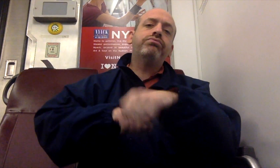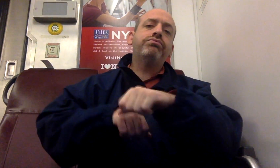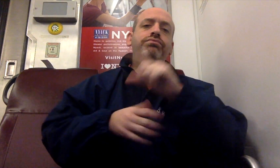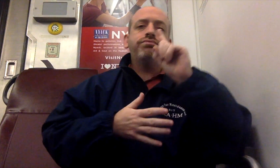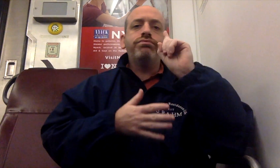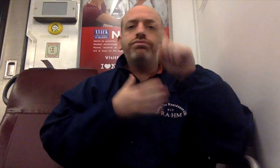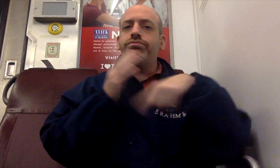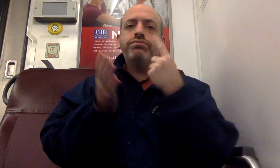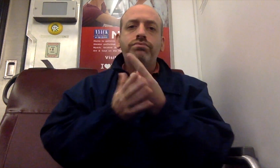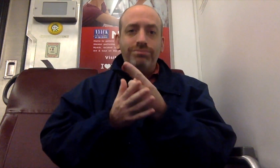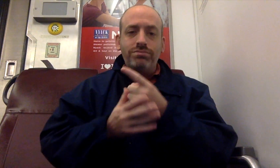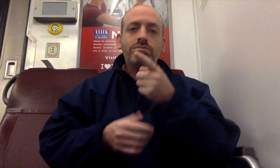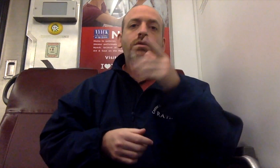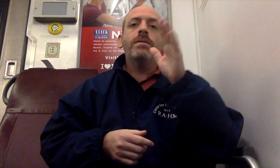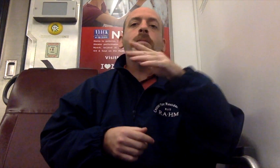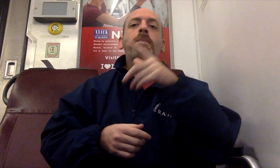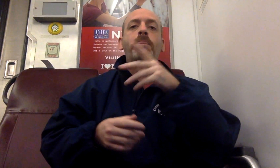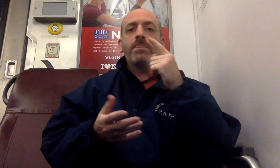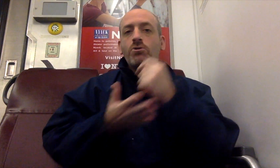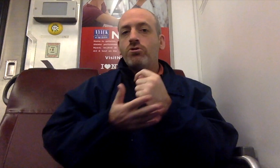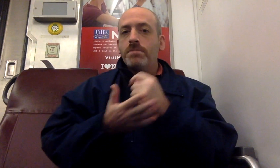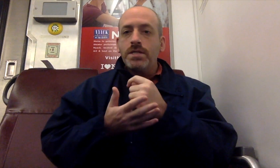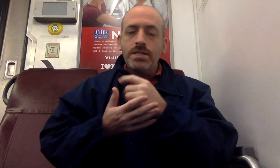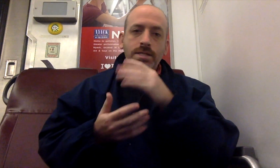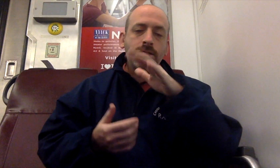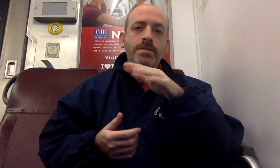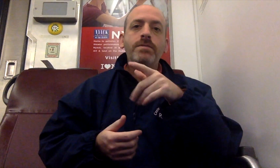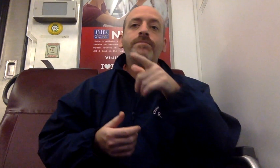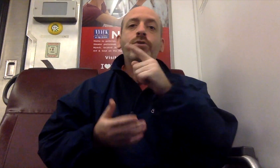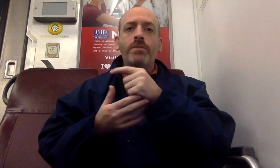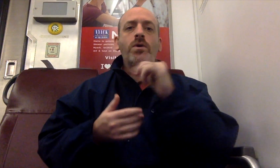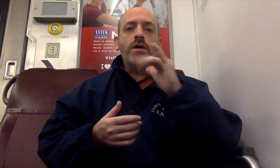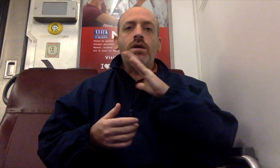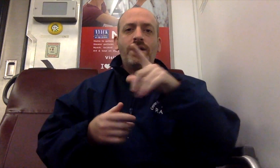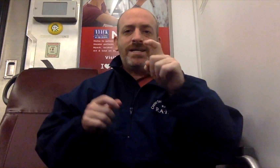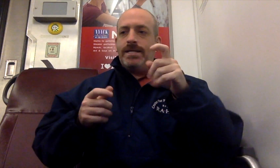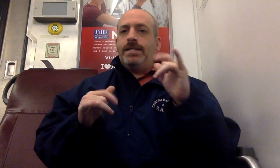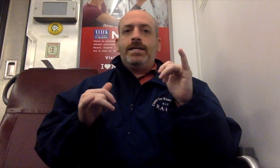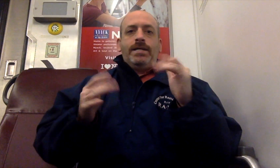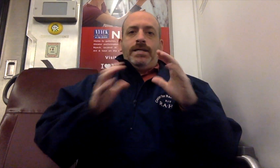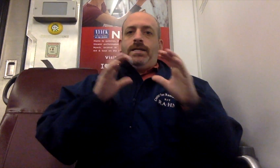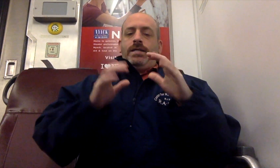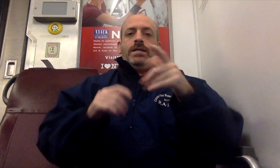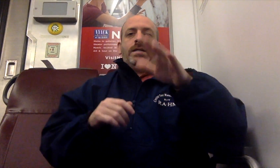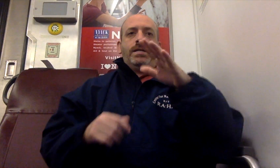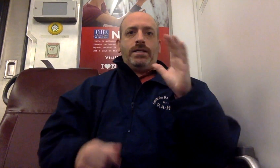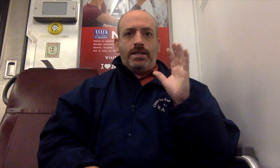and you had to drive over an hour to get there. The therapist starts to realize an accommodation is